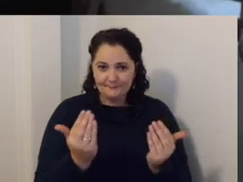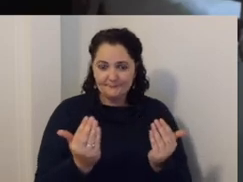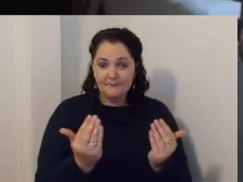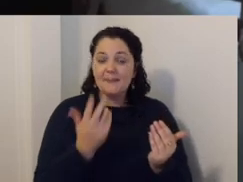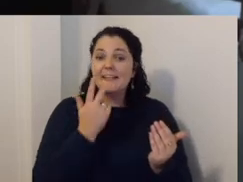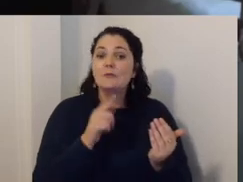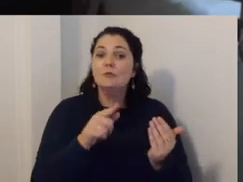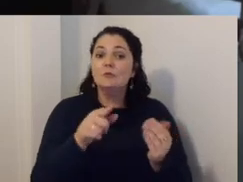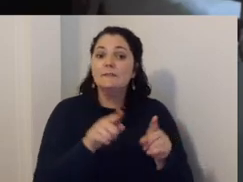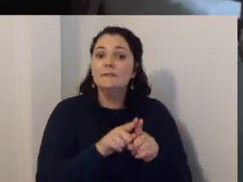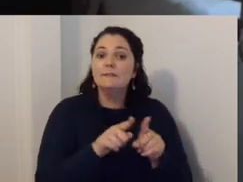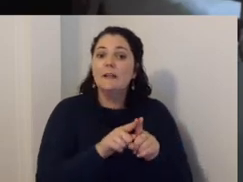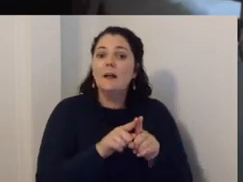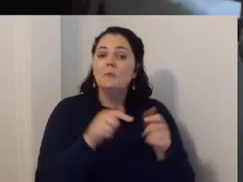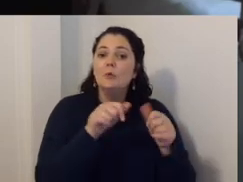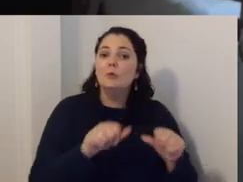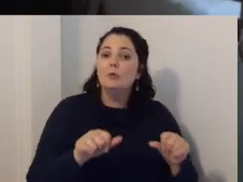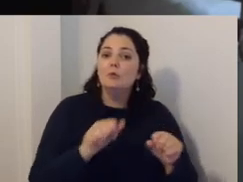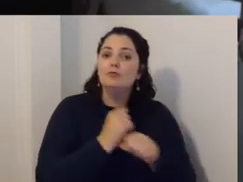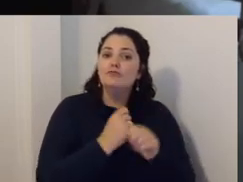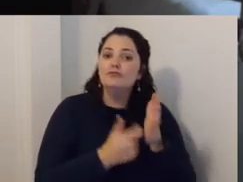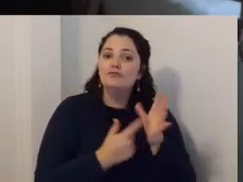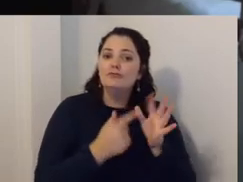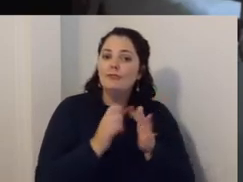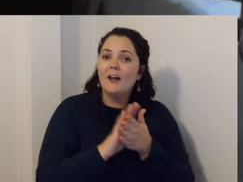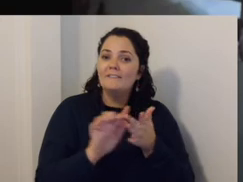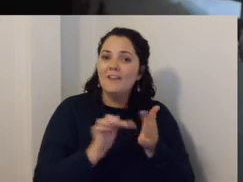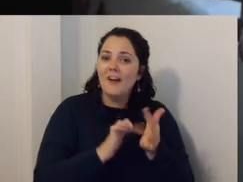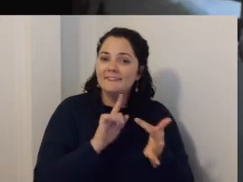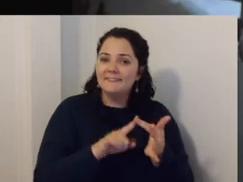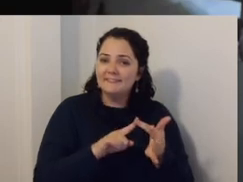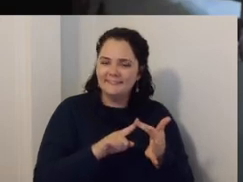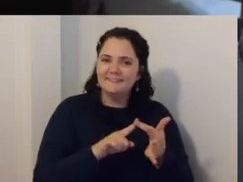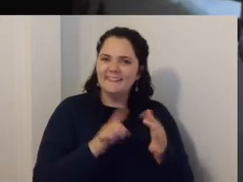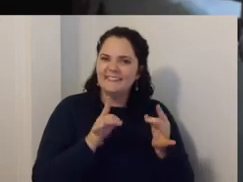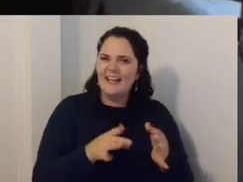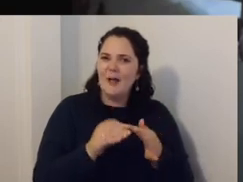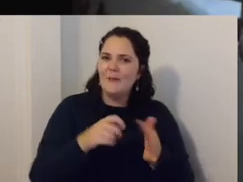and get some hard contour down there again they can serve as a guide post once when you start